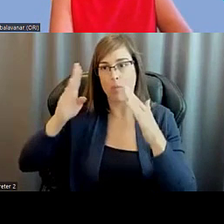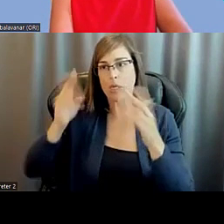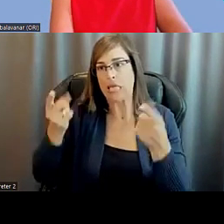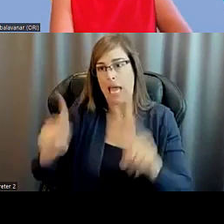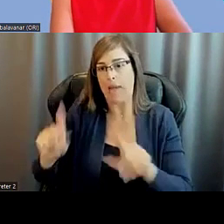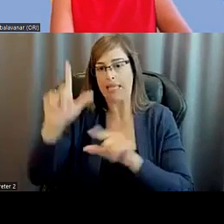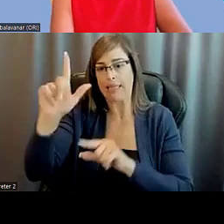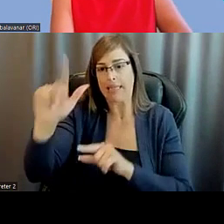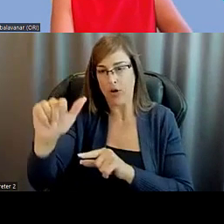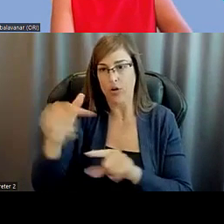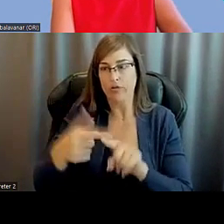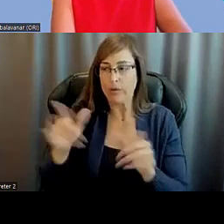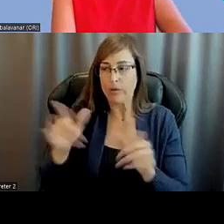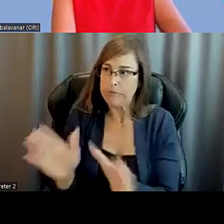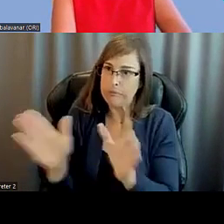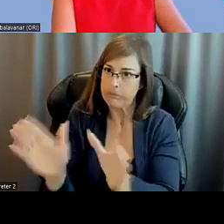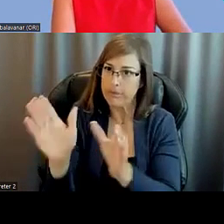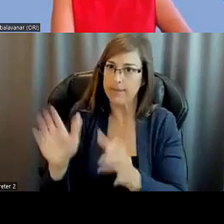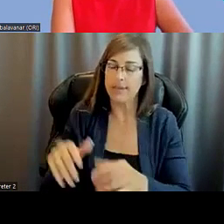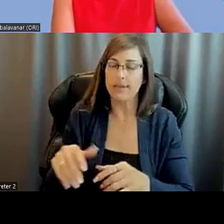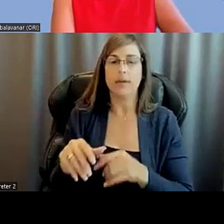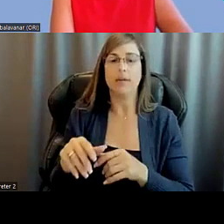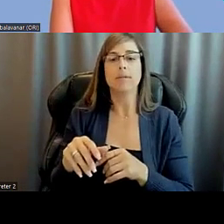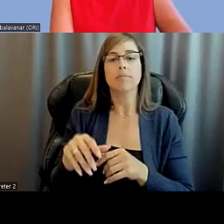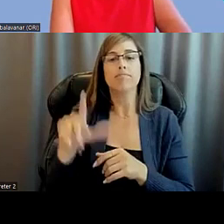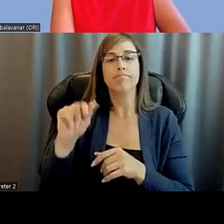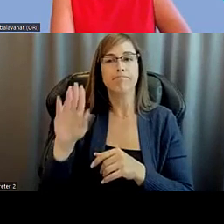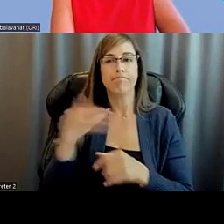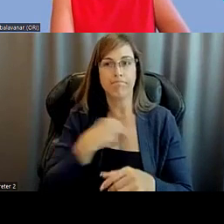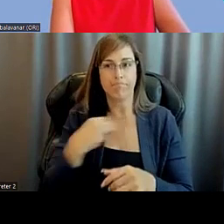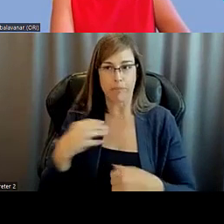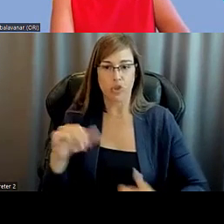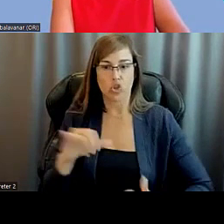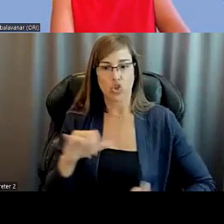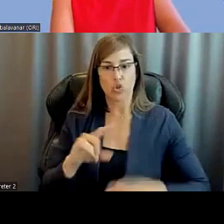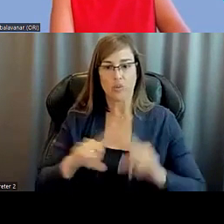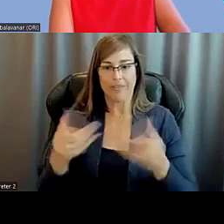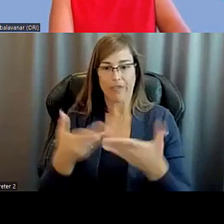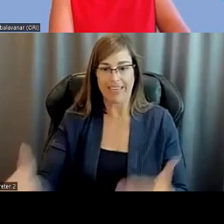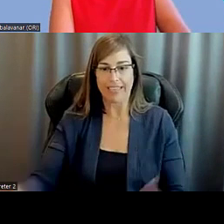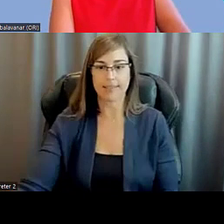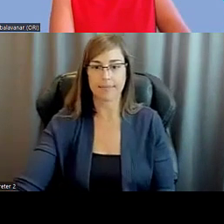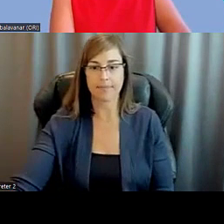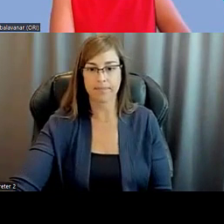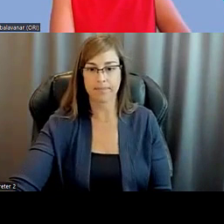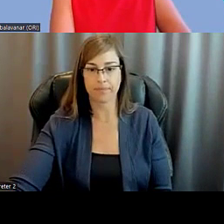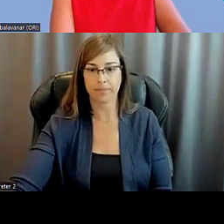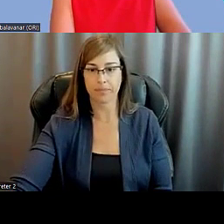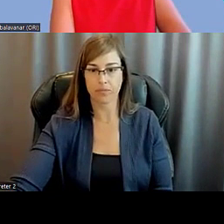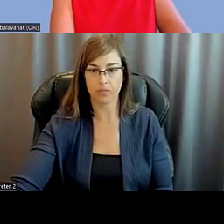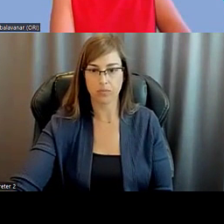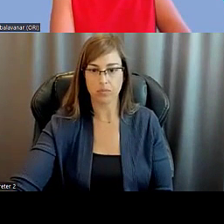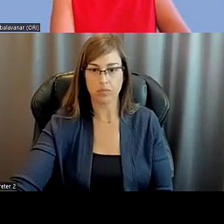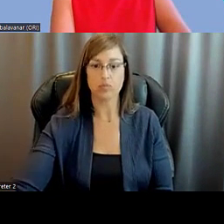by pushing the lab members to do different things. So here's an example I'm going to show,